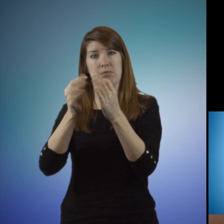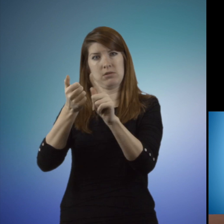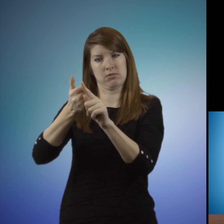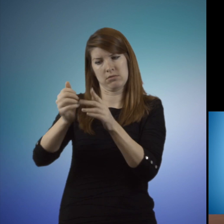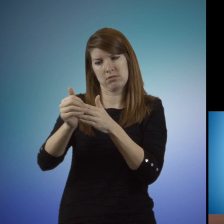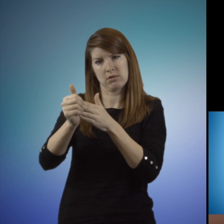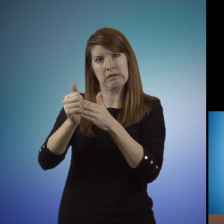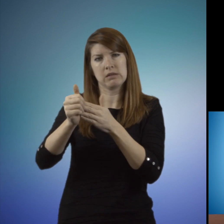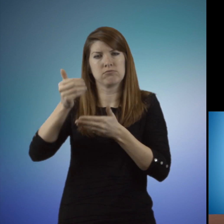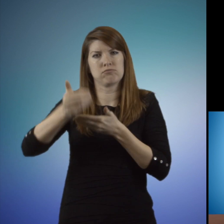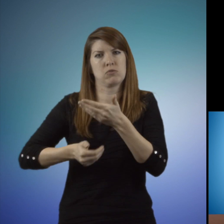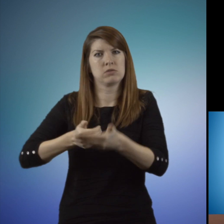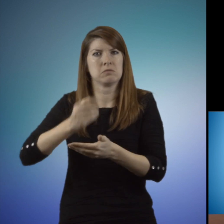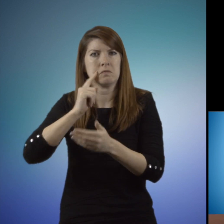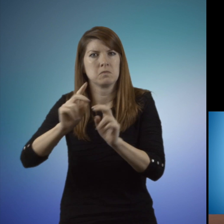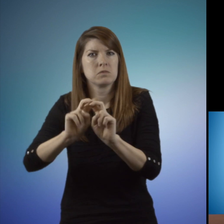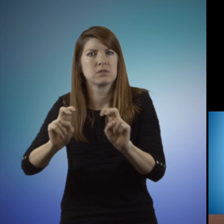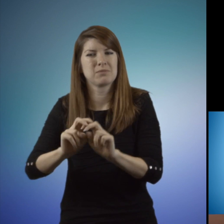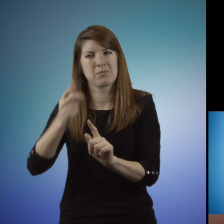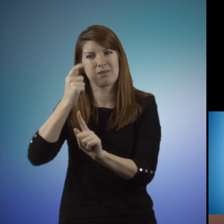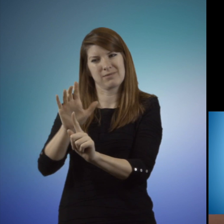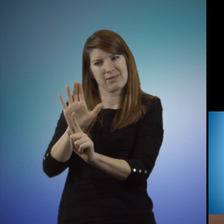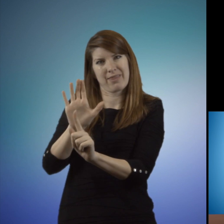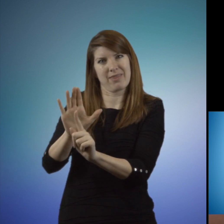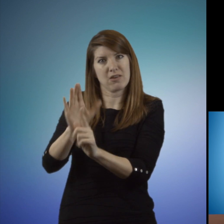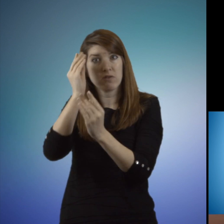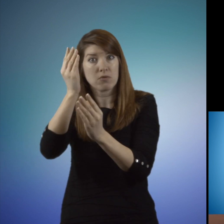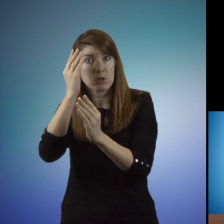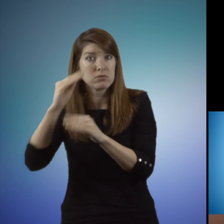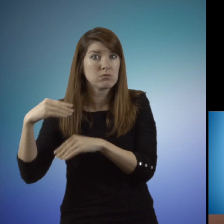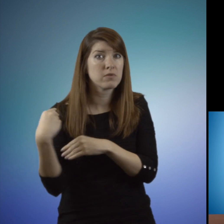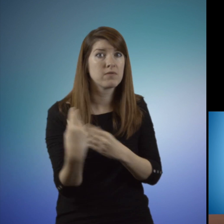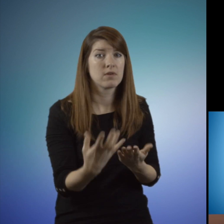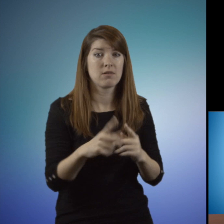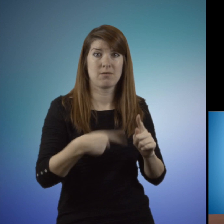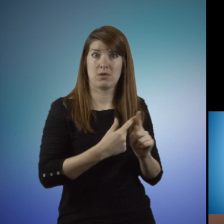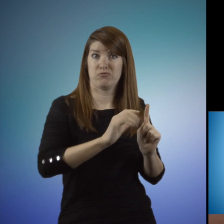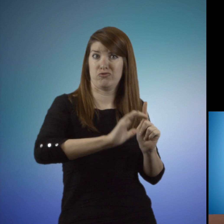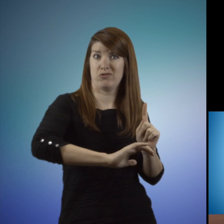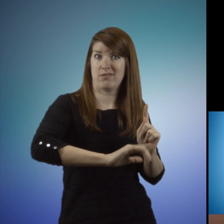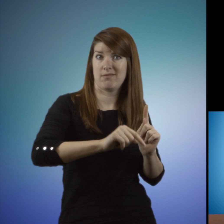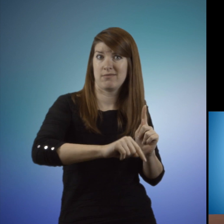because it's what they bring to the table about their child that will determine the kinds